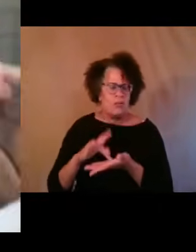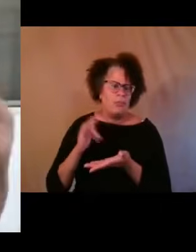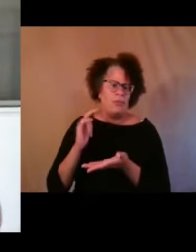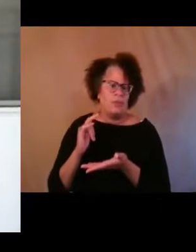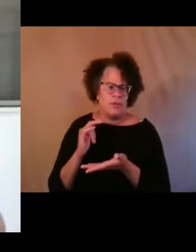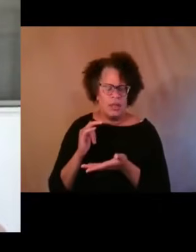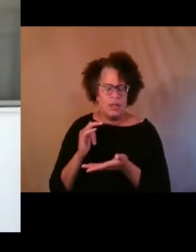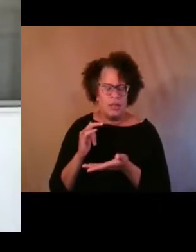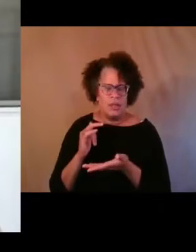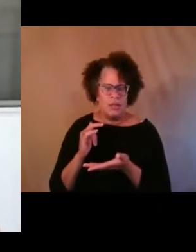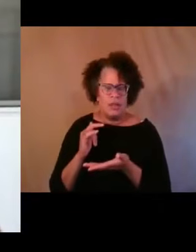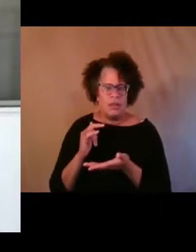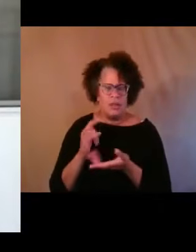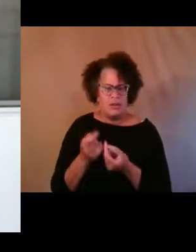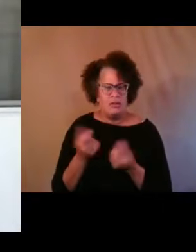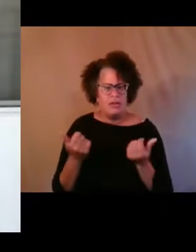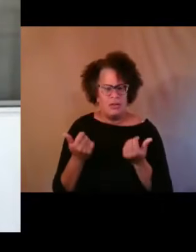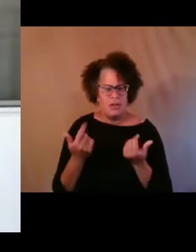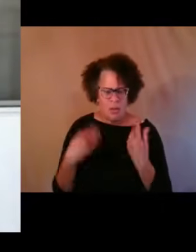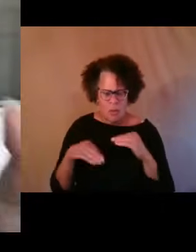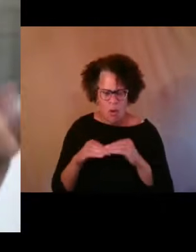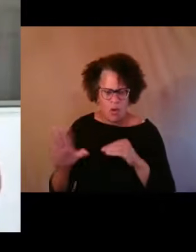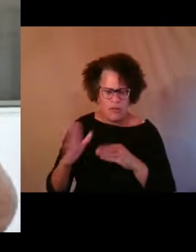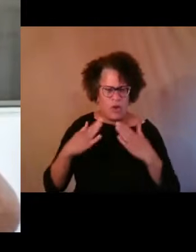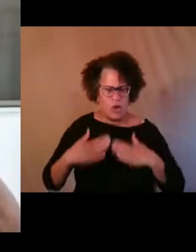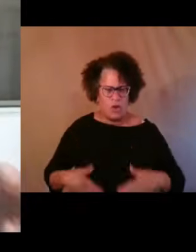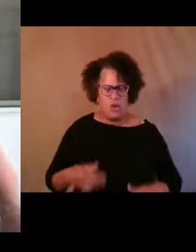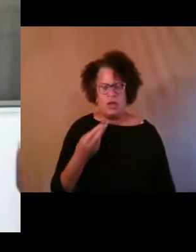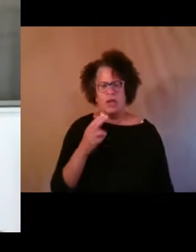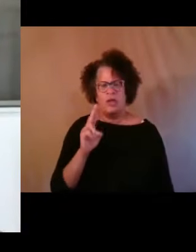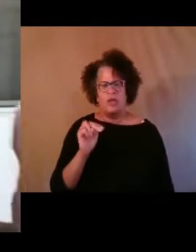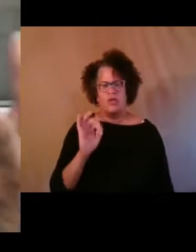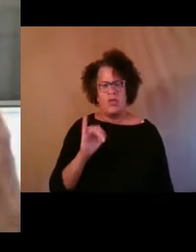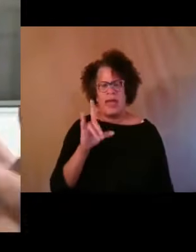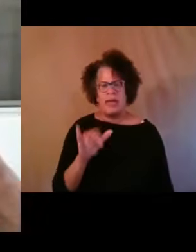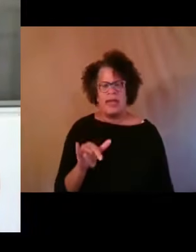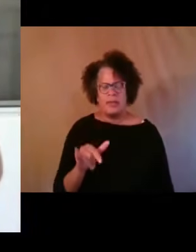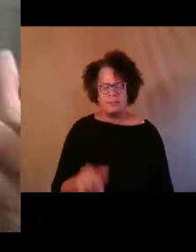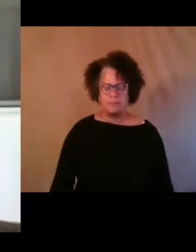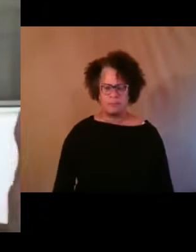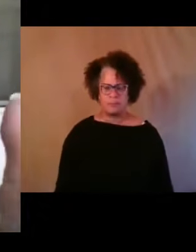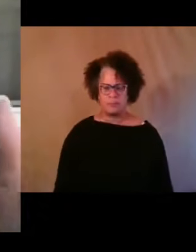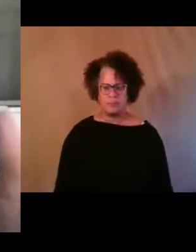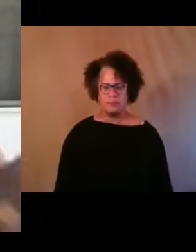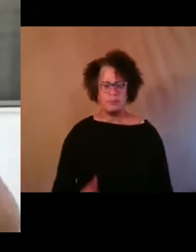that strips them further of the humanity. And when I see in my mind Black cop work